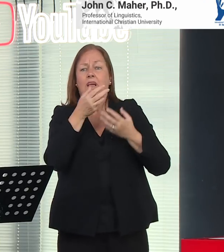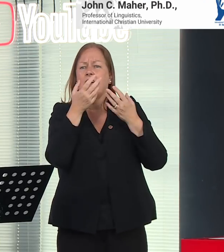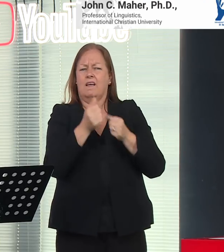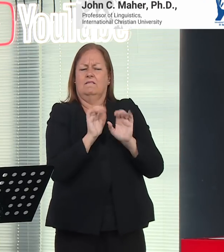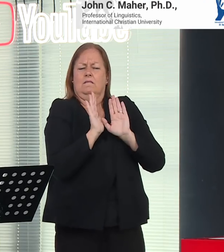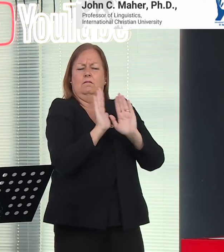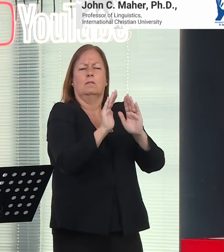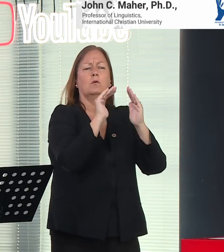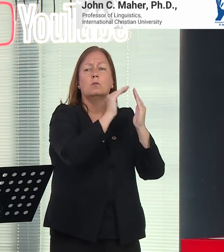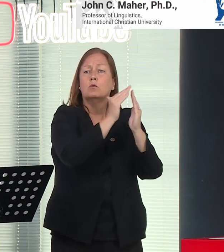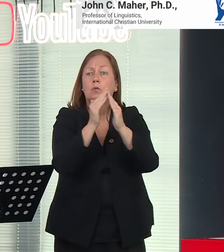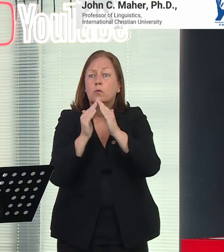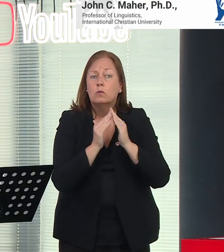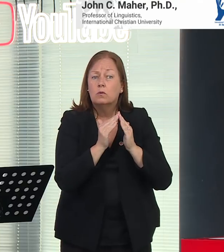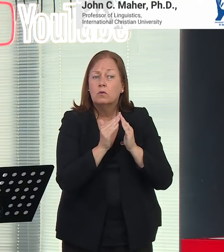Has your language developed over time?